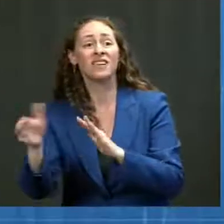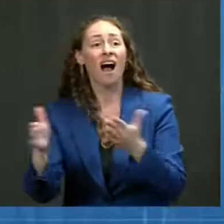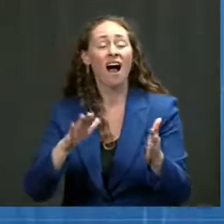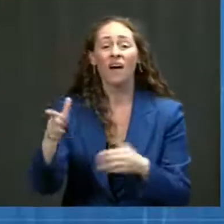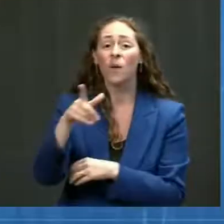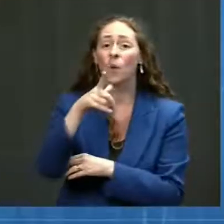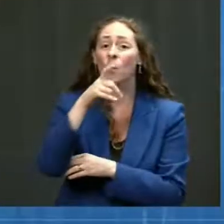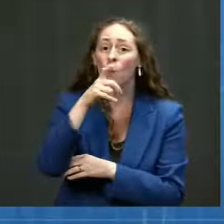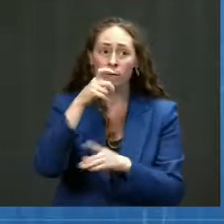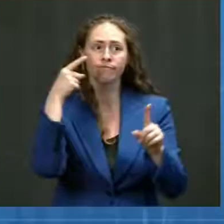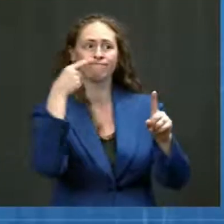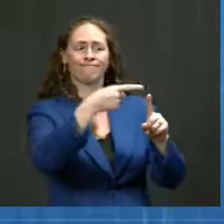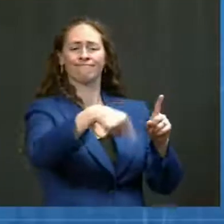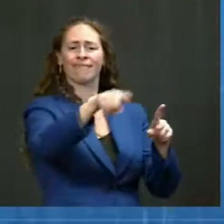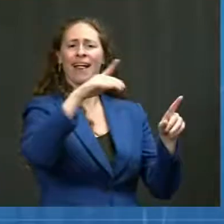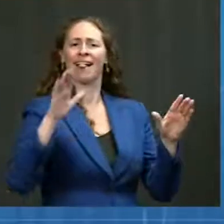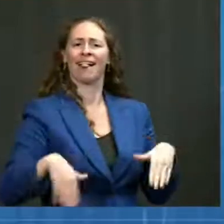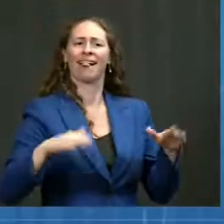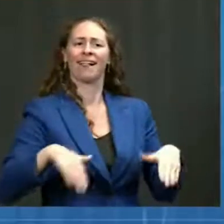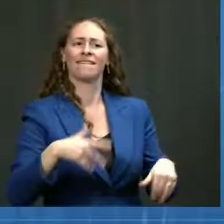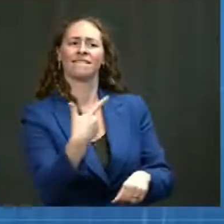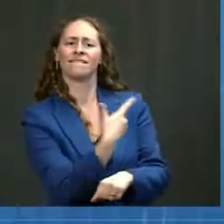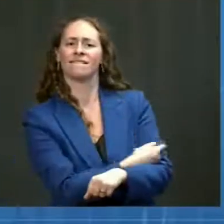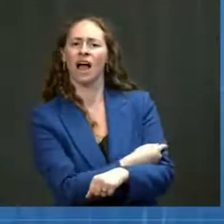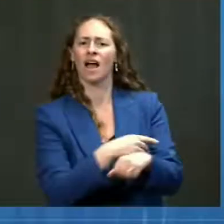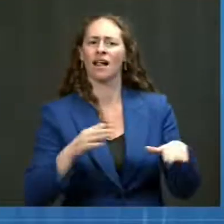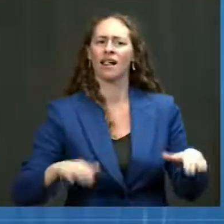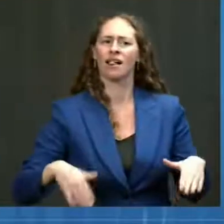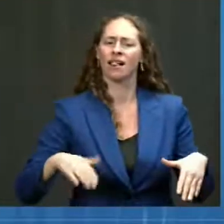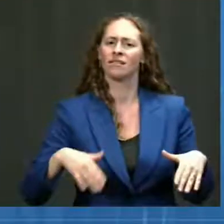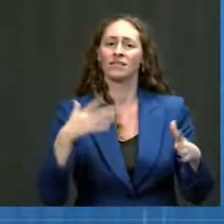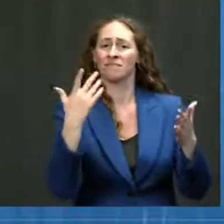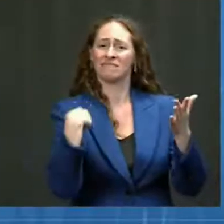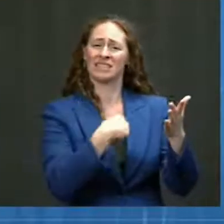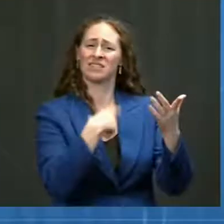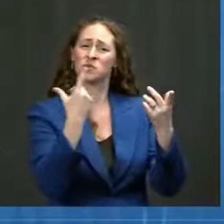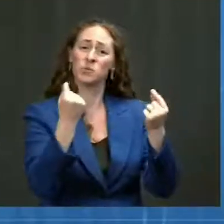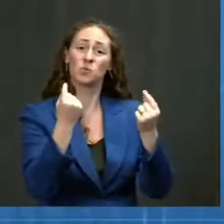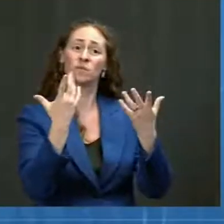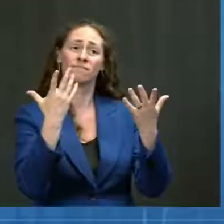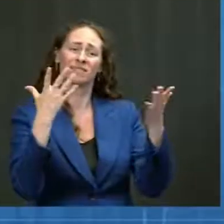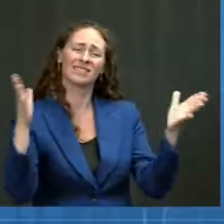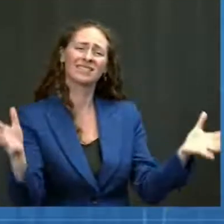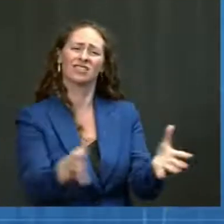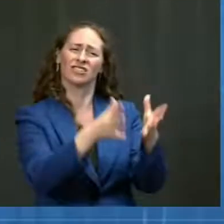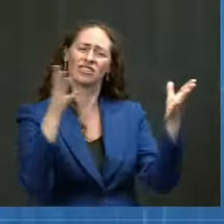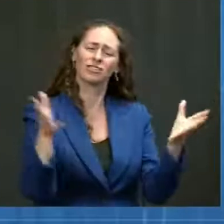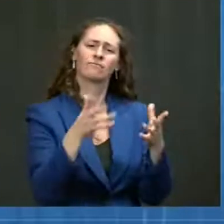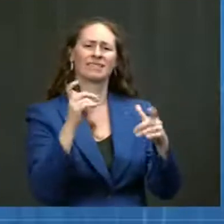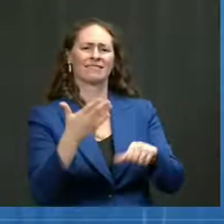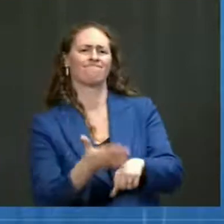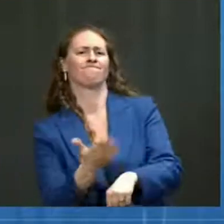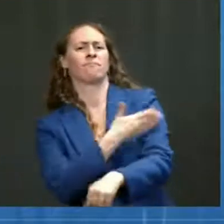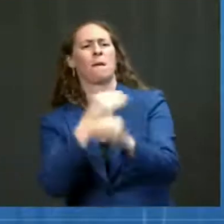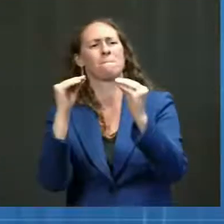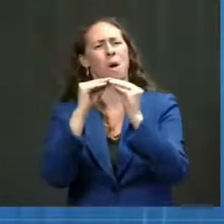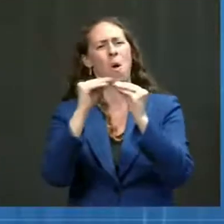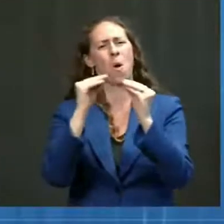CONTINUE TO OCCUR AMONG MEN VACCINATED. WE WILL CONTINUE TO RAMP UP